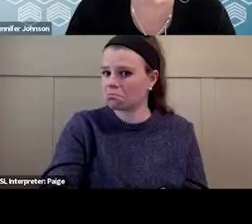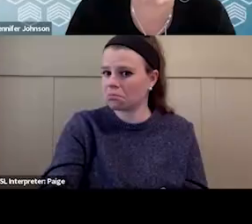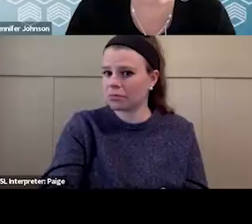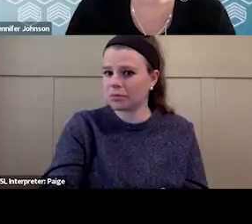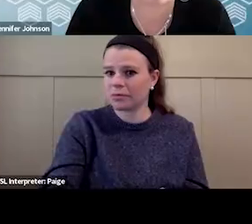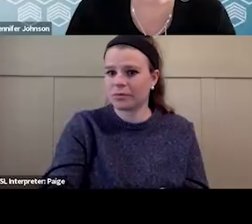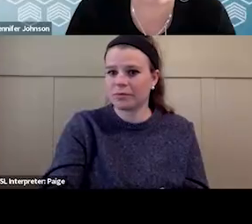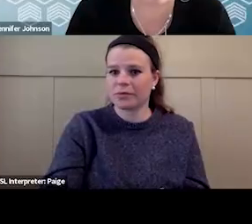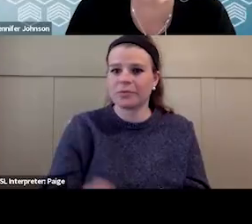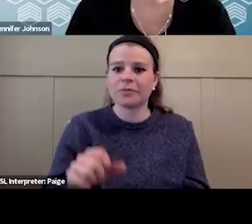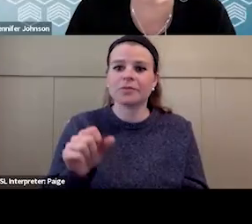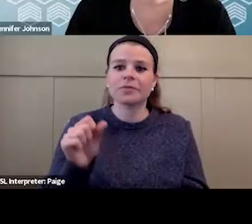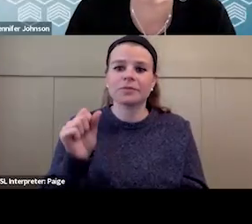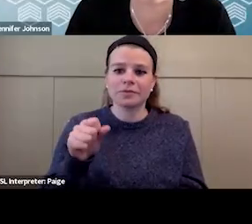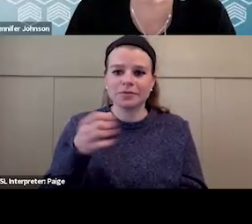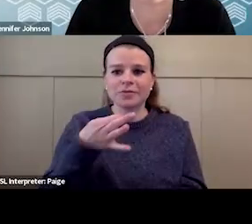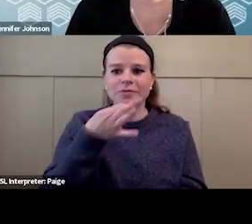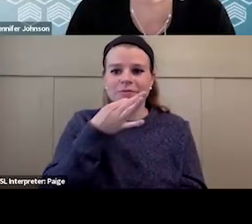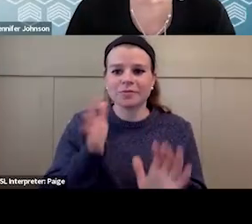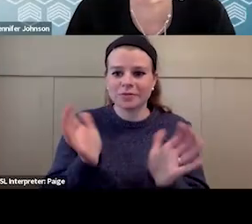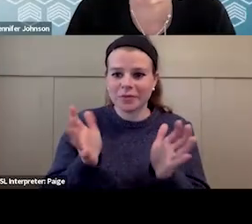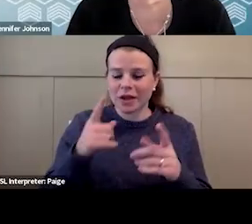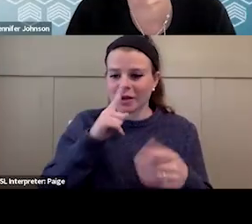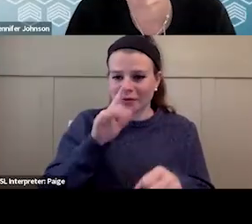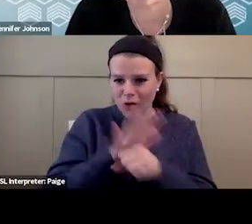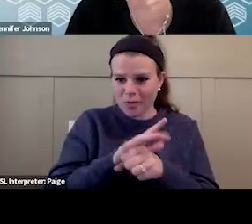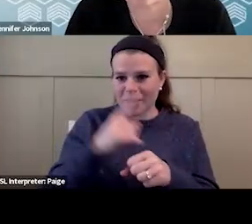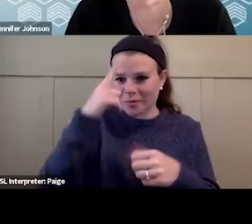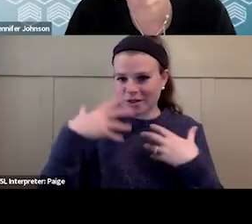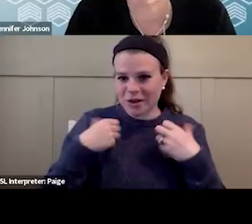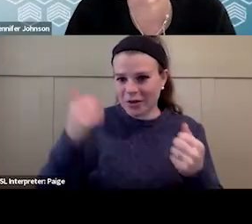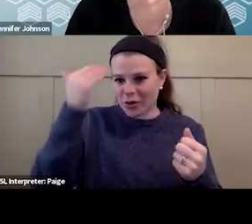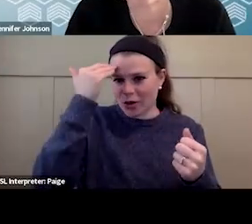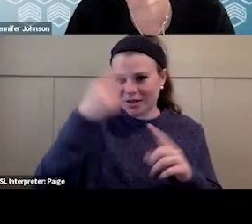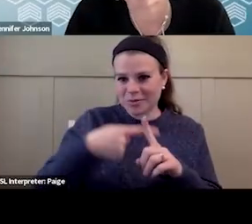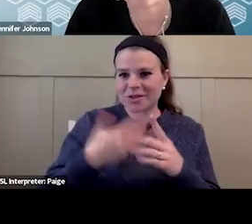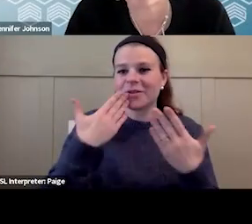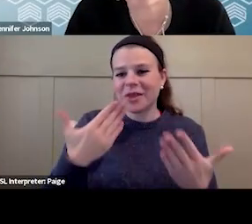Yes, the experts in the chat are confirming it is, uh, Mental Health Awareness Month. Okay. So thank you so much, folks, for that.